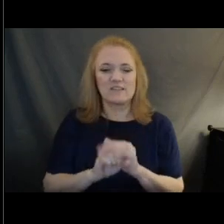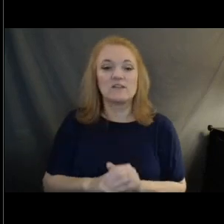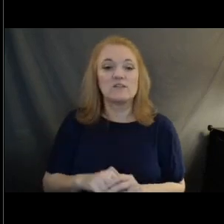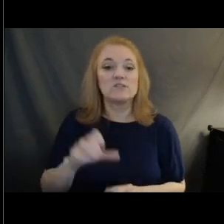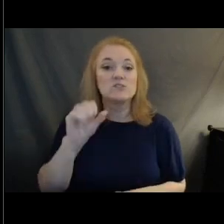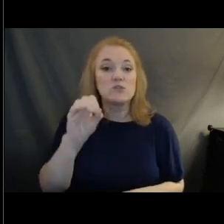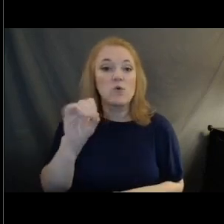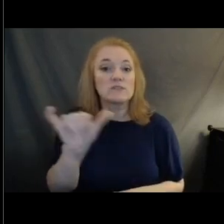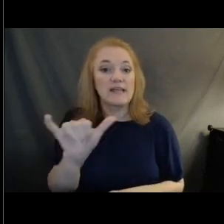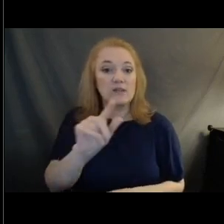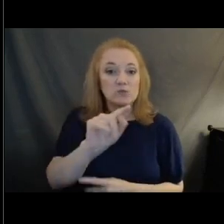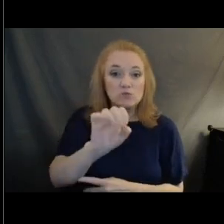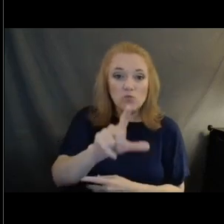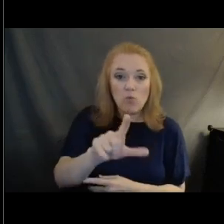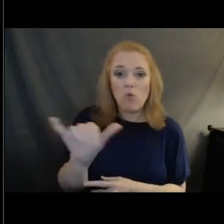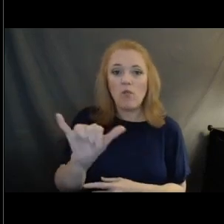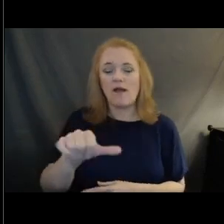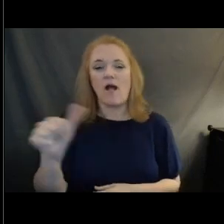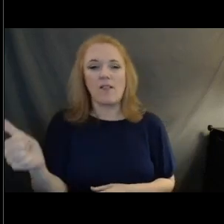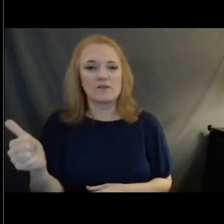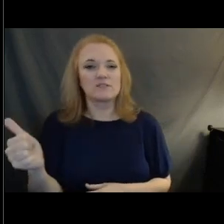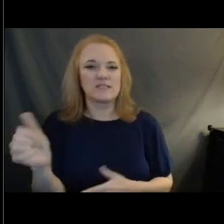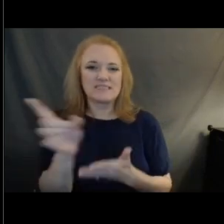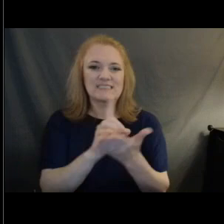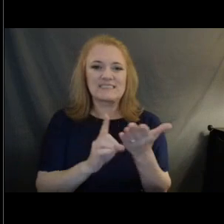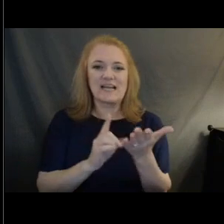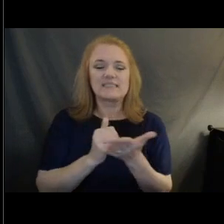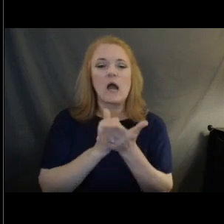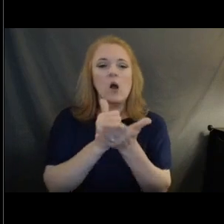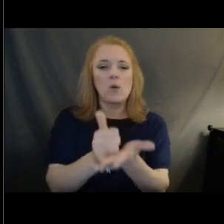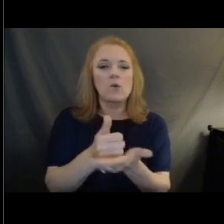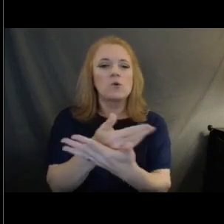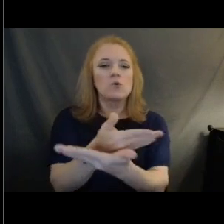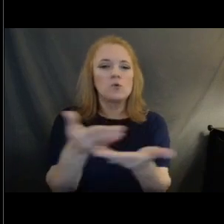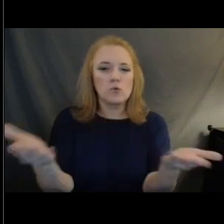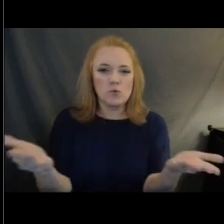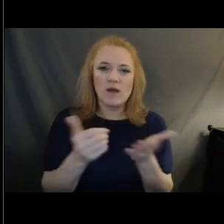others like it, they're designed to help you, to help the public, help hospitals, decision